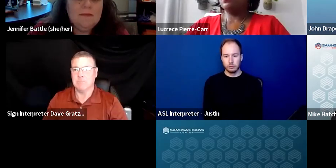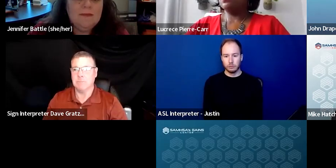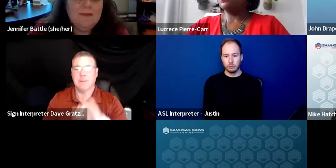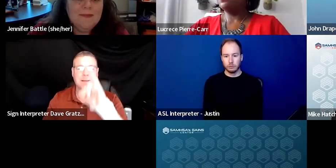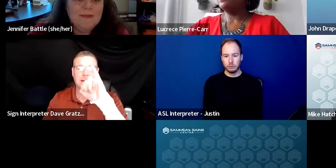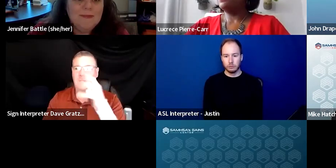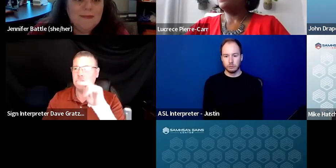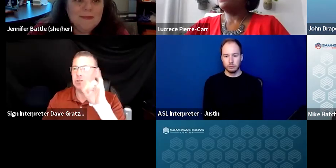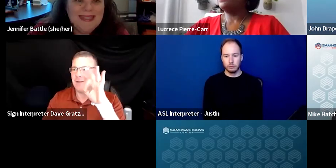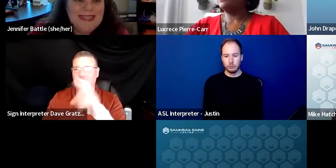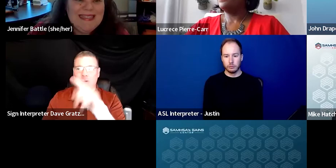about your model in Harris County.